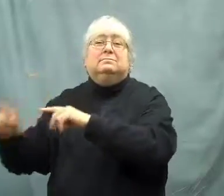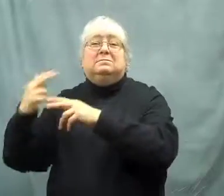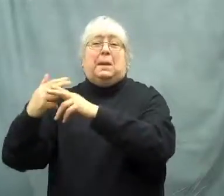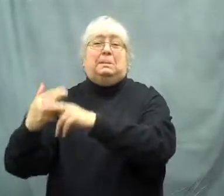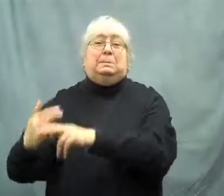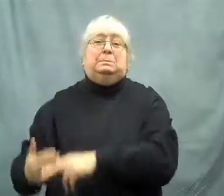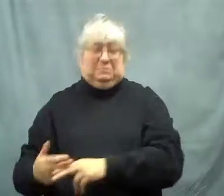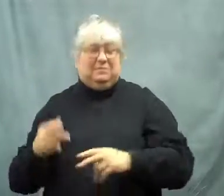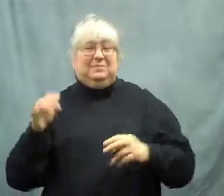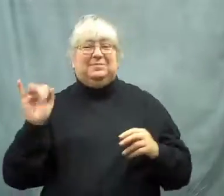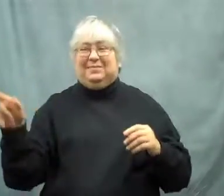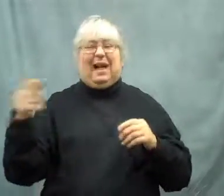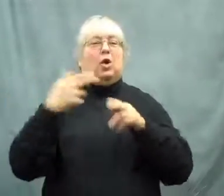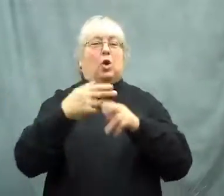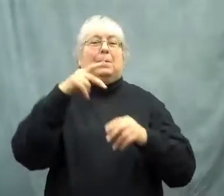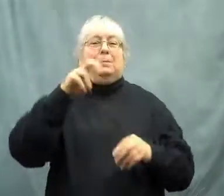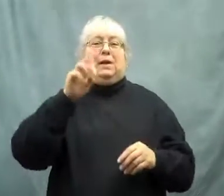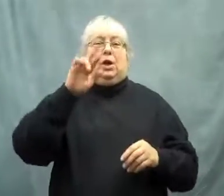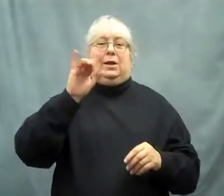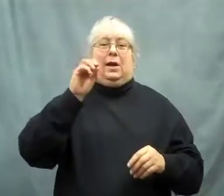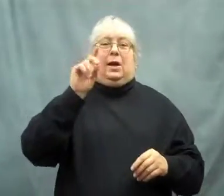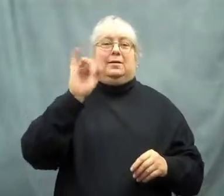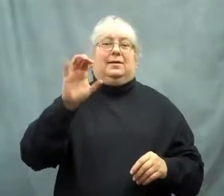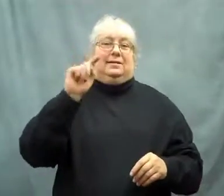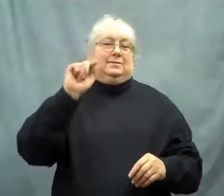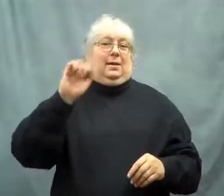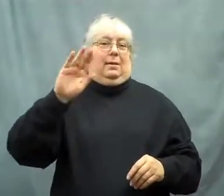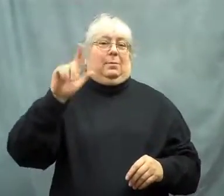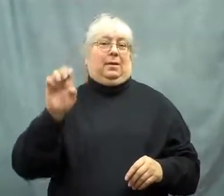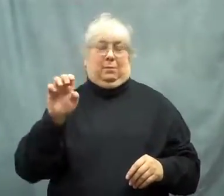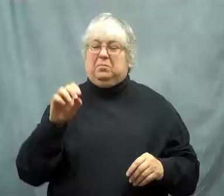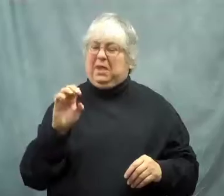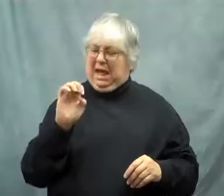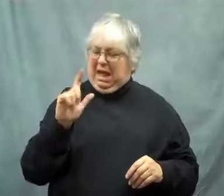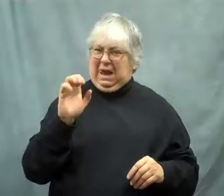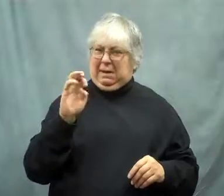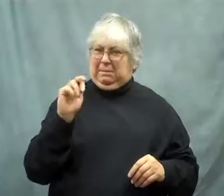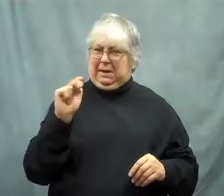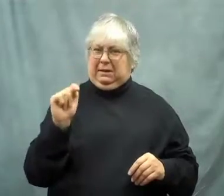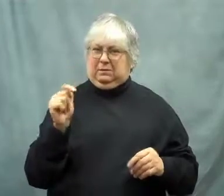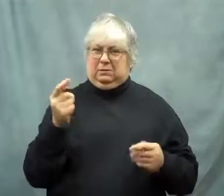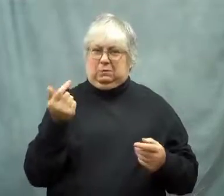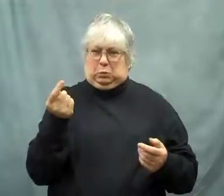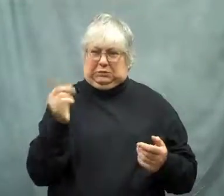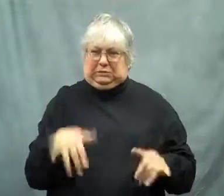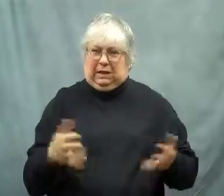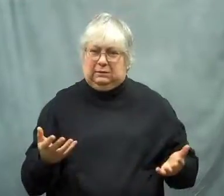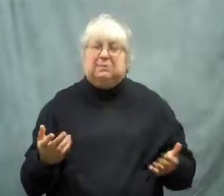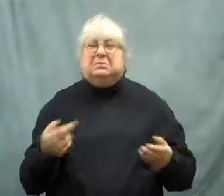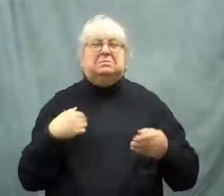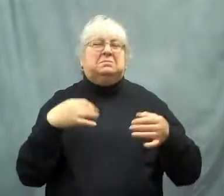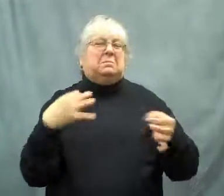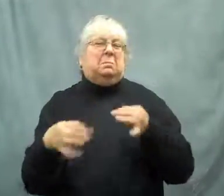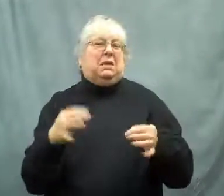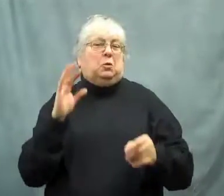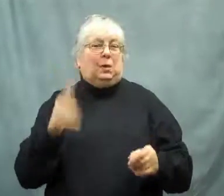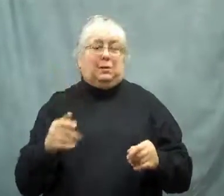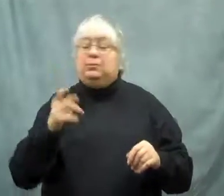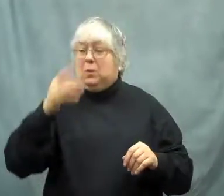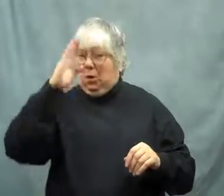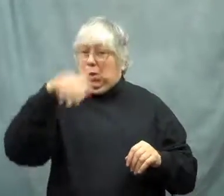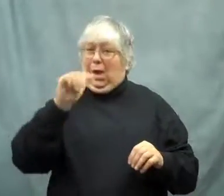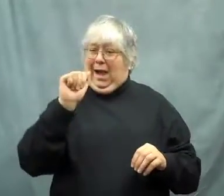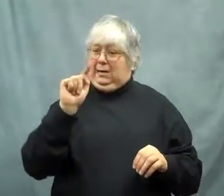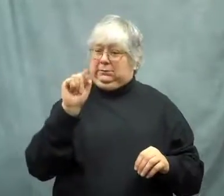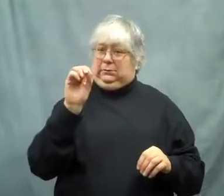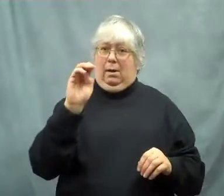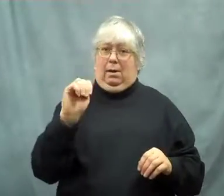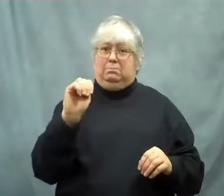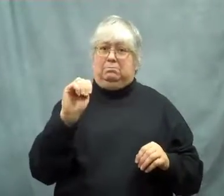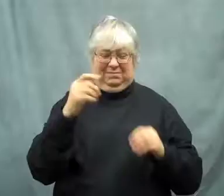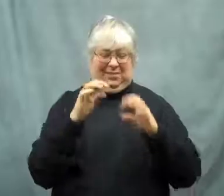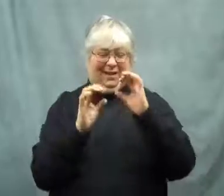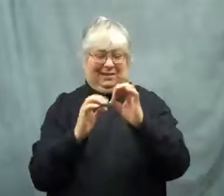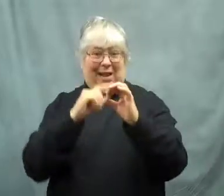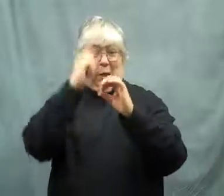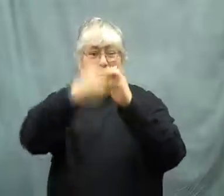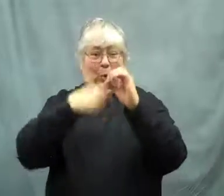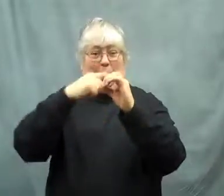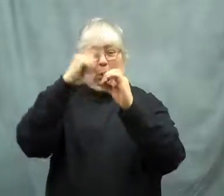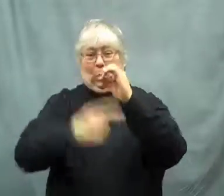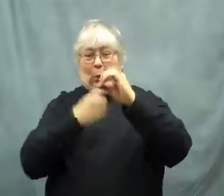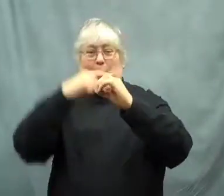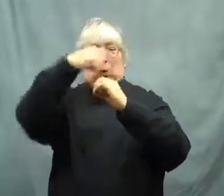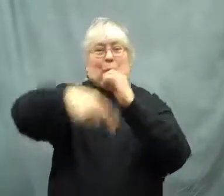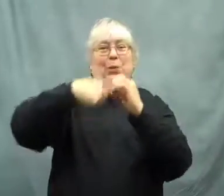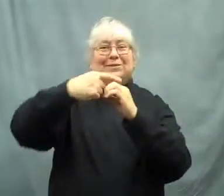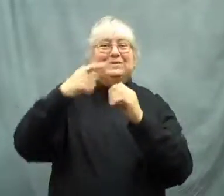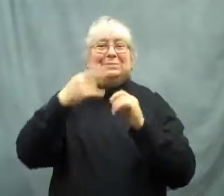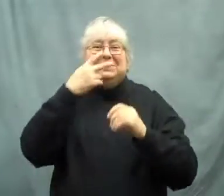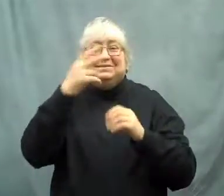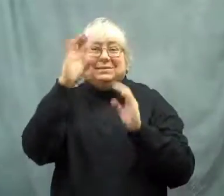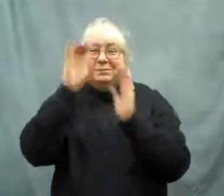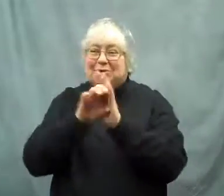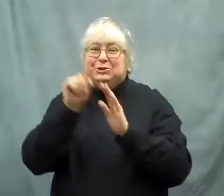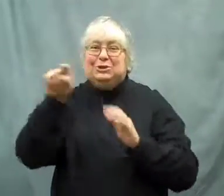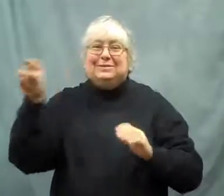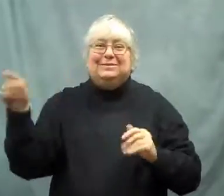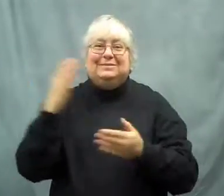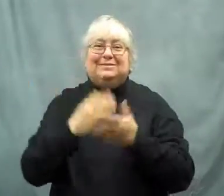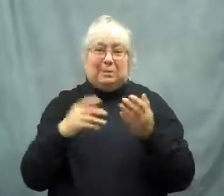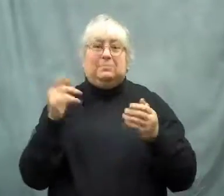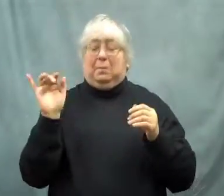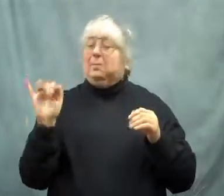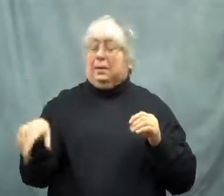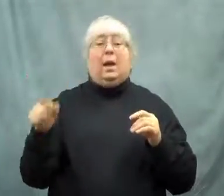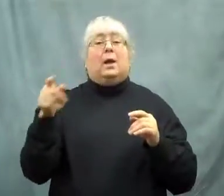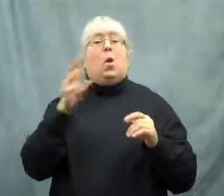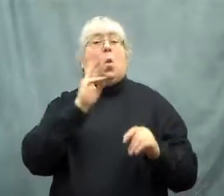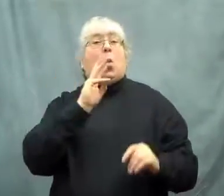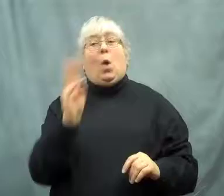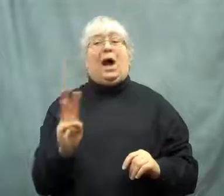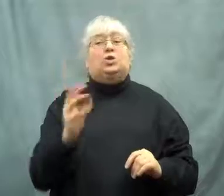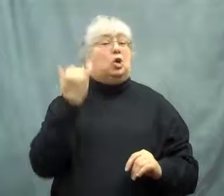I'll explain what that's about. Water is made up of oxygen and hydrogen.